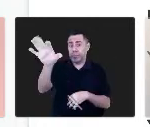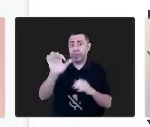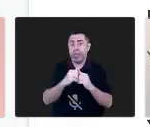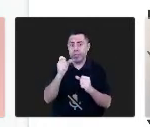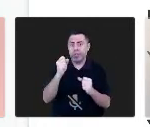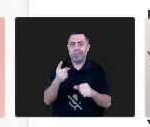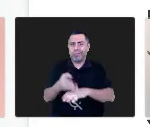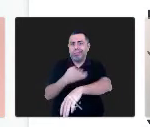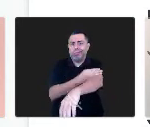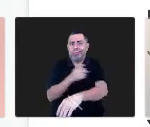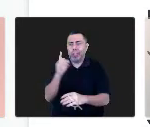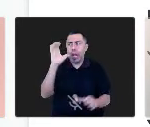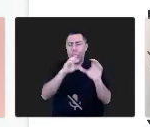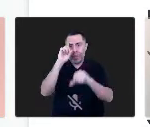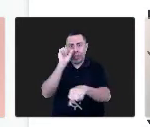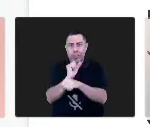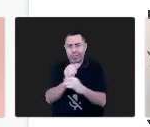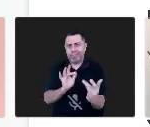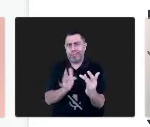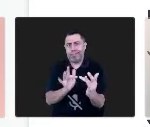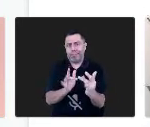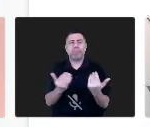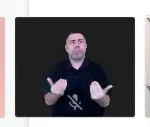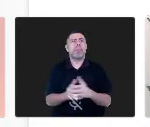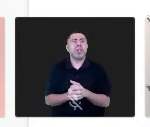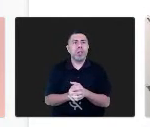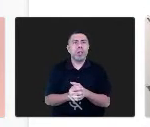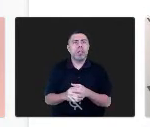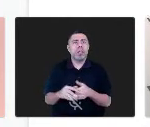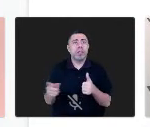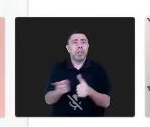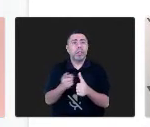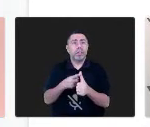in this time period so uh first and foremost you know my name is captain uh it's pronounced uh